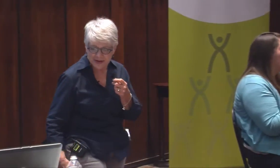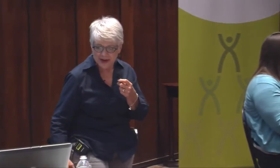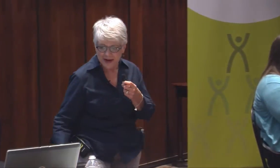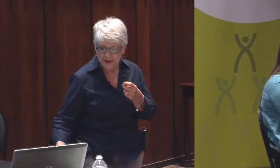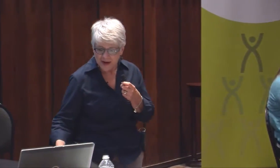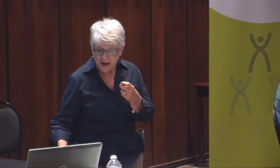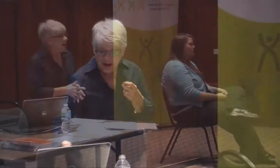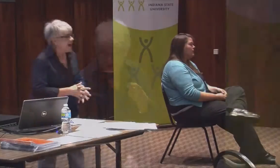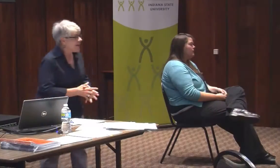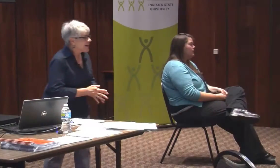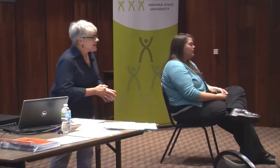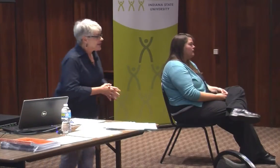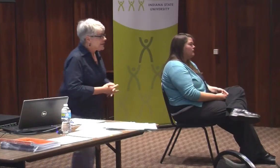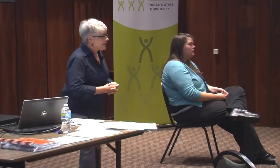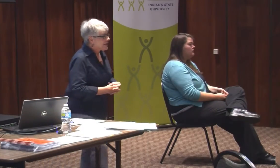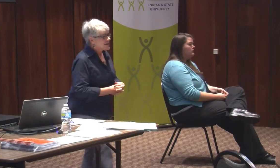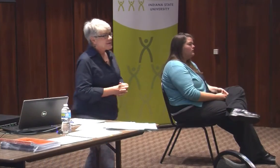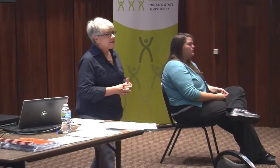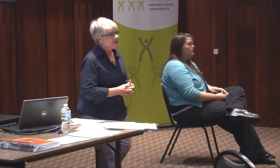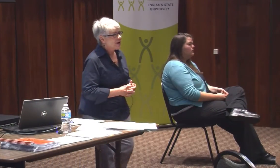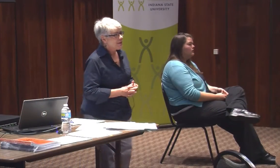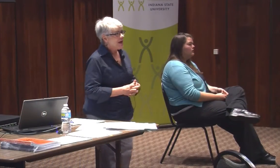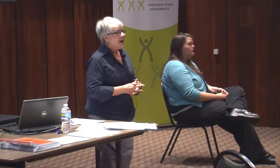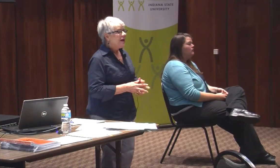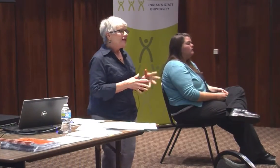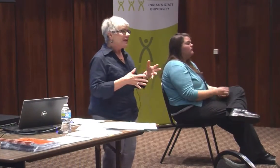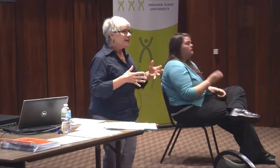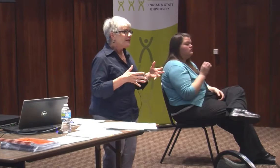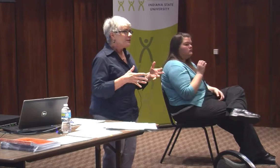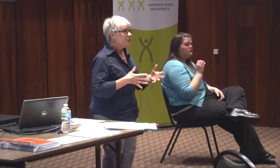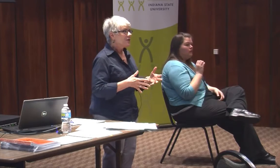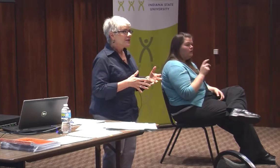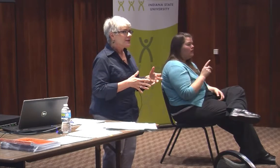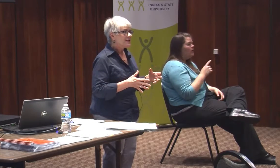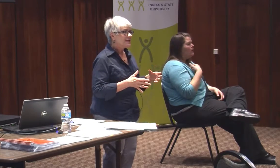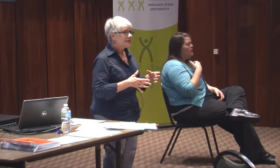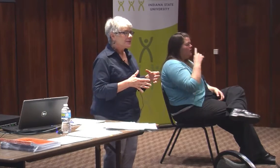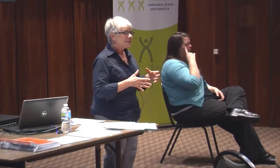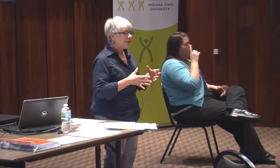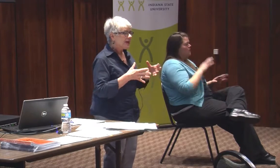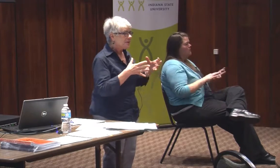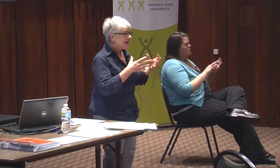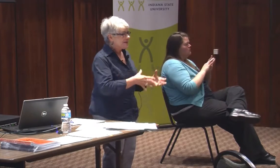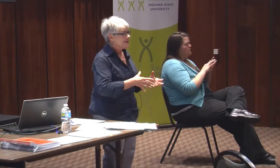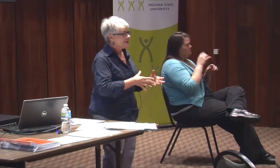Okay, alright. Let's think about the things that we were talking about. I think it is important to think about typical